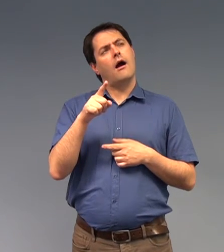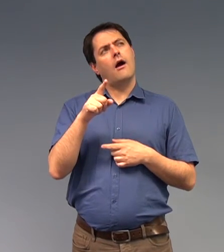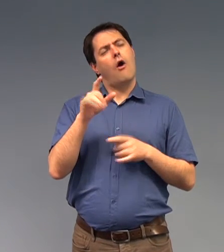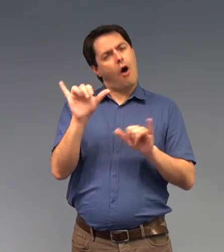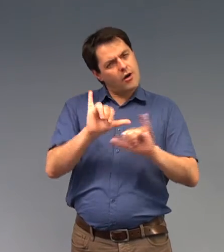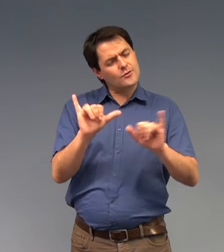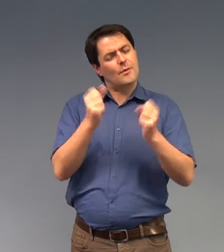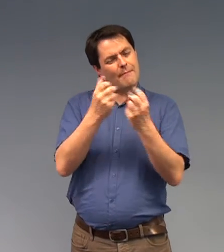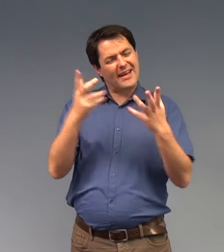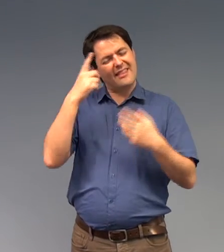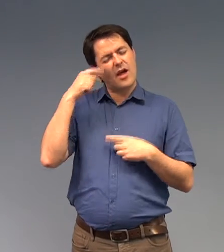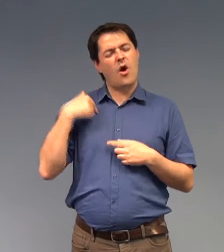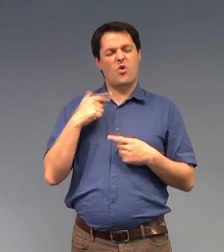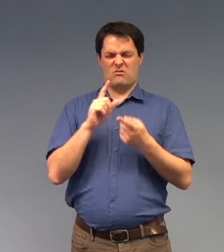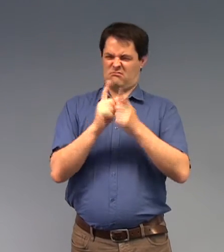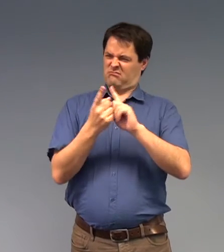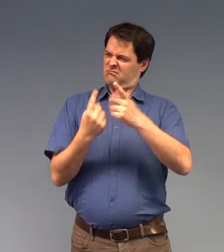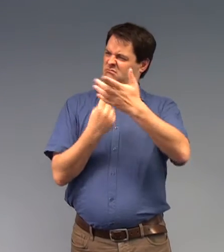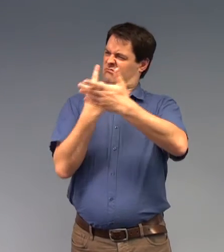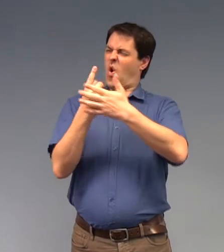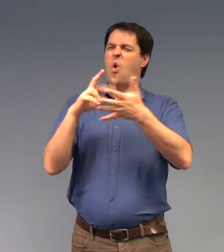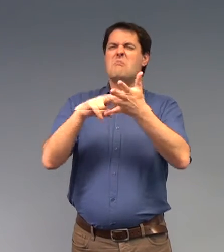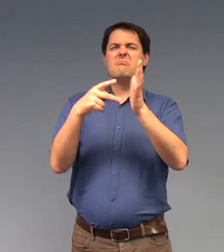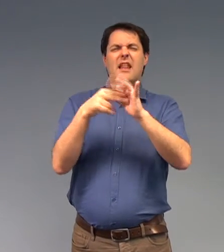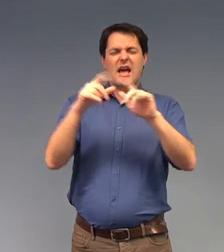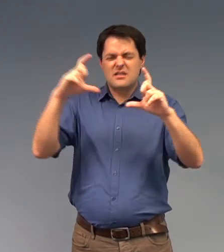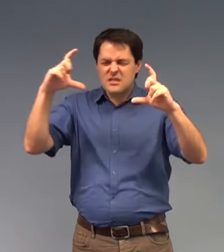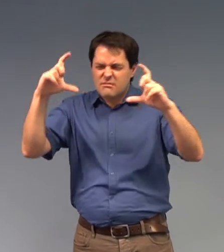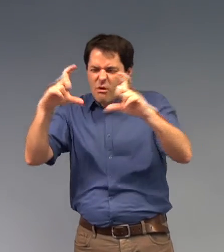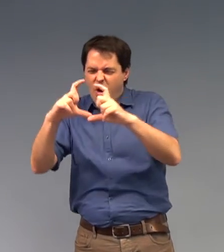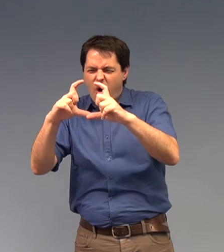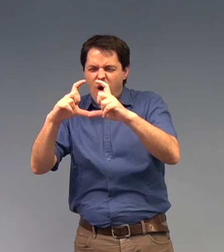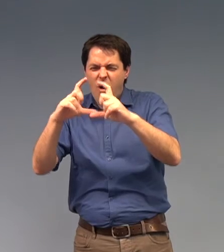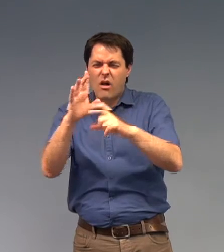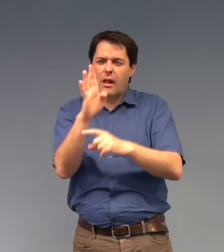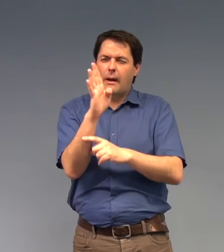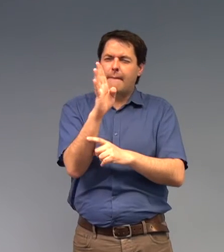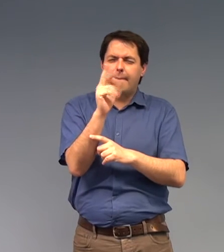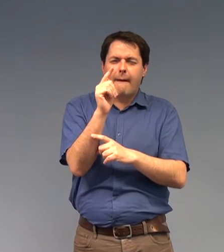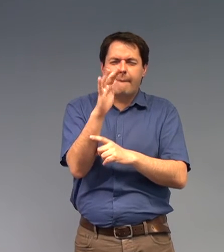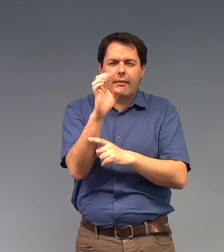And so most of the money goes to the translation of programs, rather than the creation of Deaf programs.